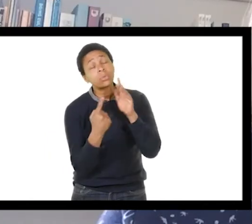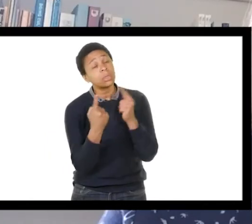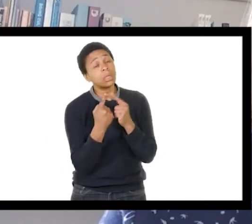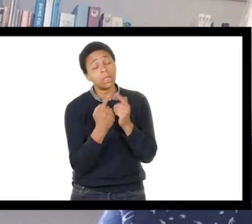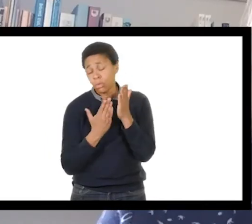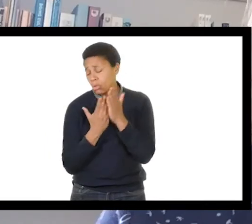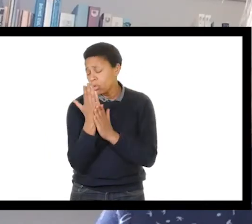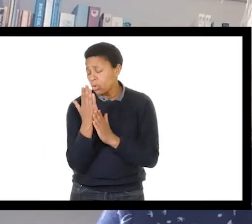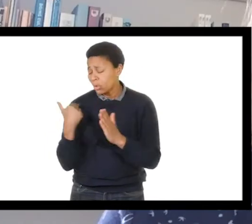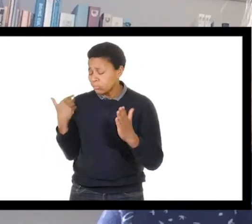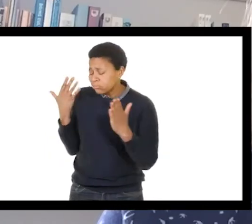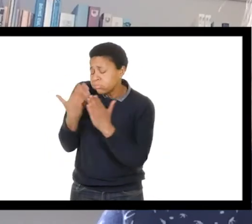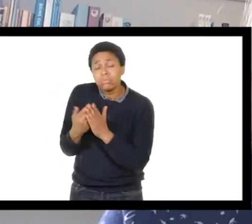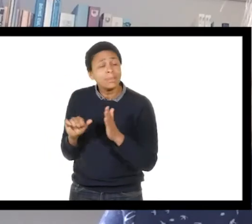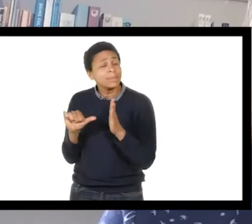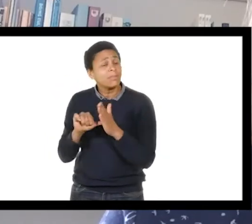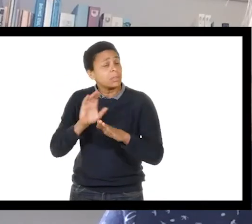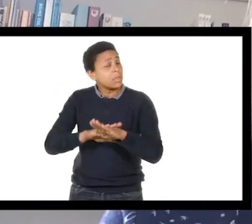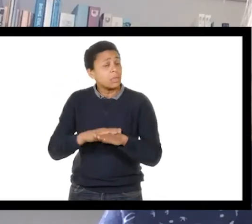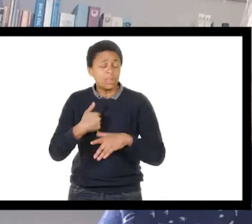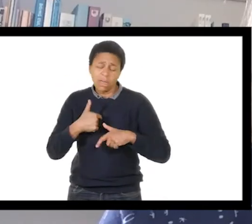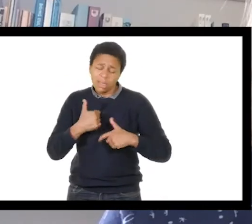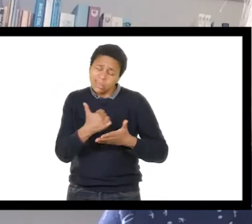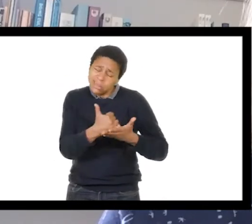that’s kept me going through the tough times.